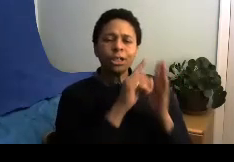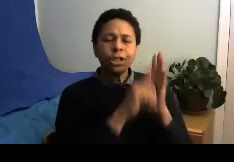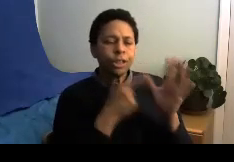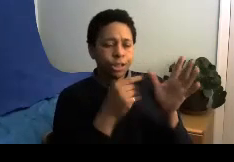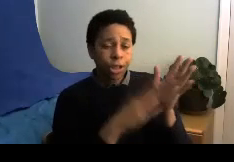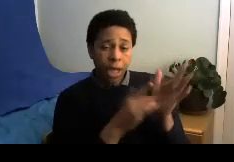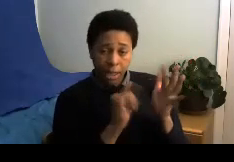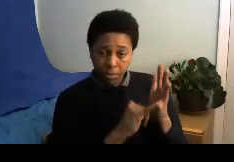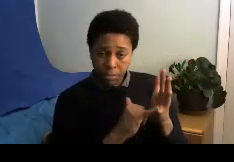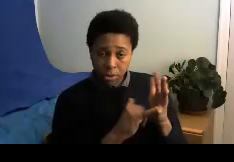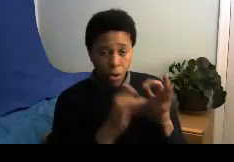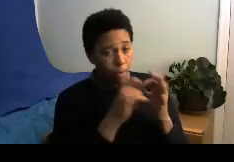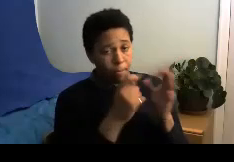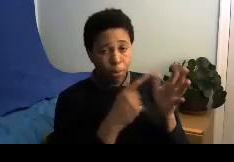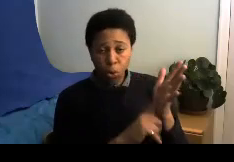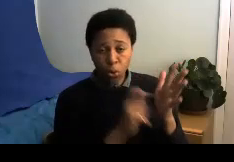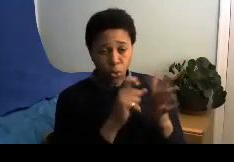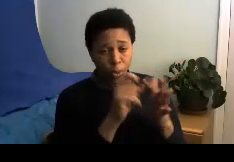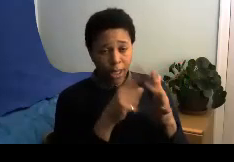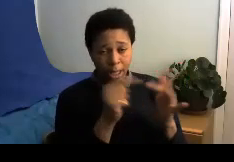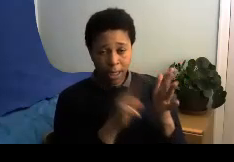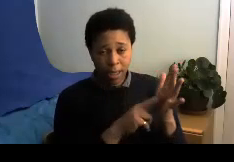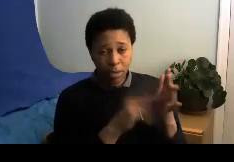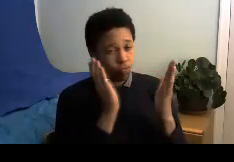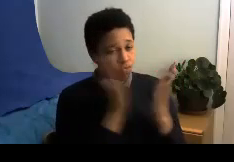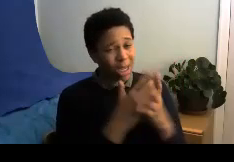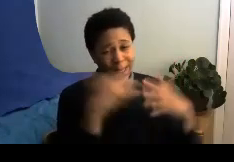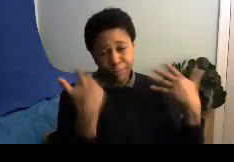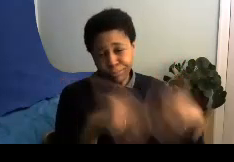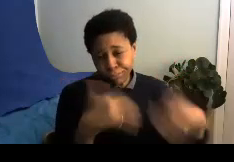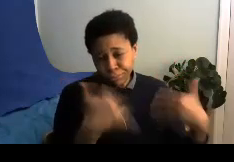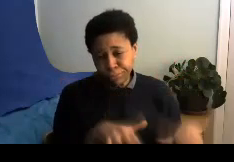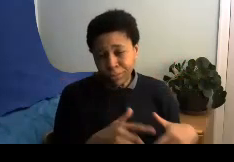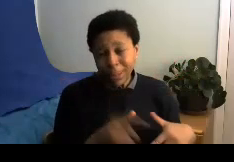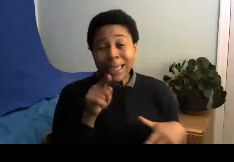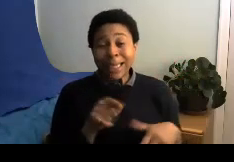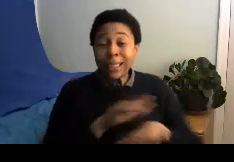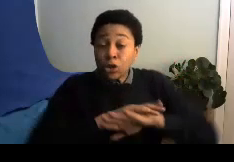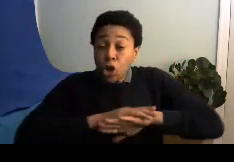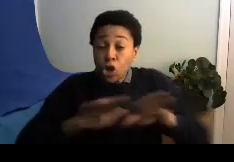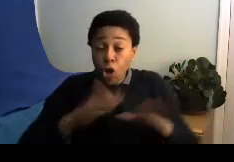nonfiction as well, like reading Notes Of A Native Son. Yeah, is